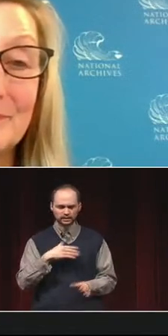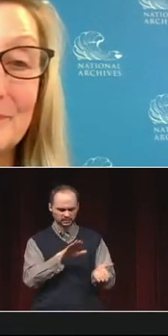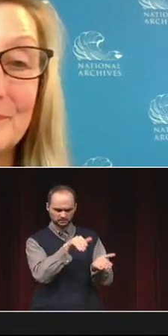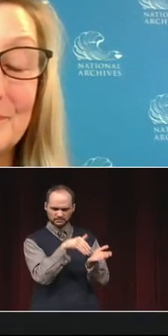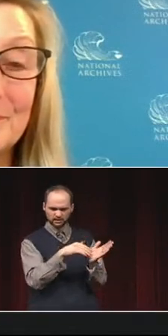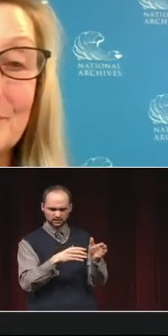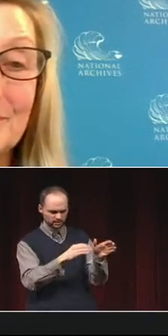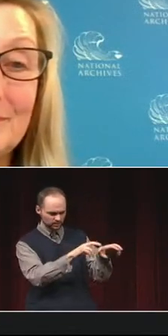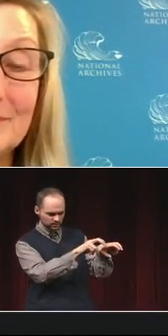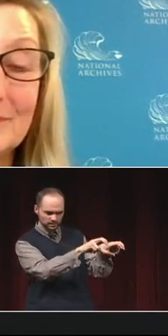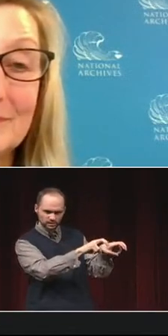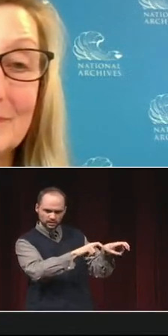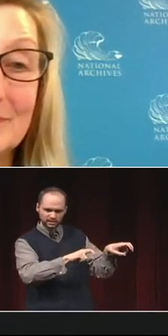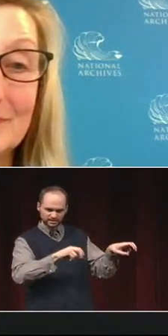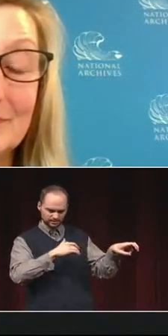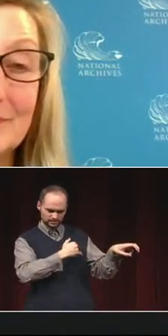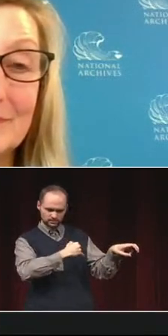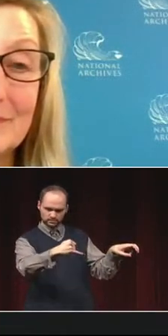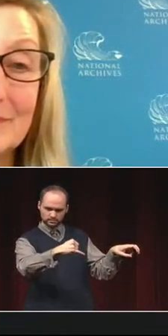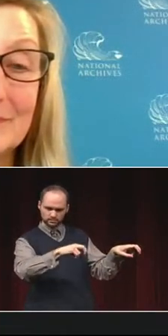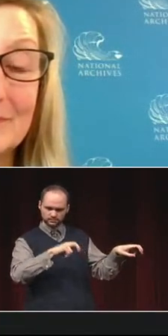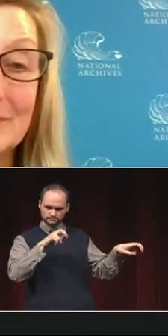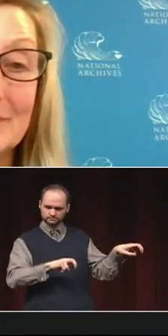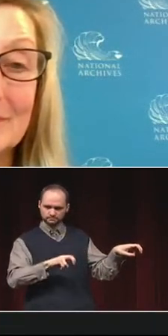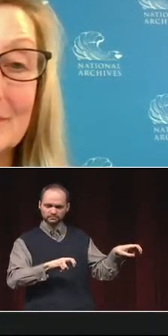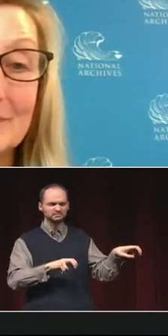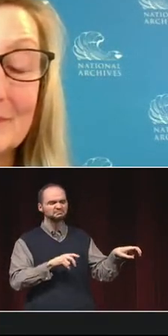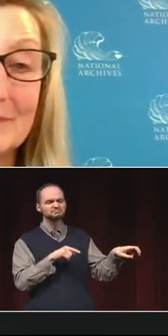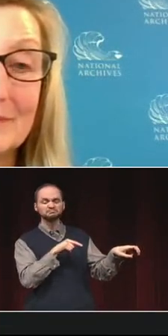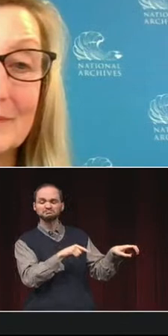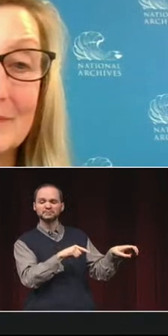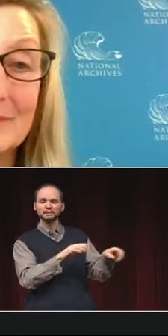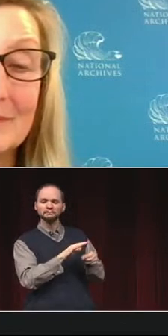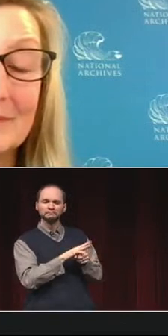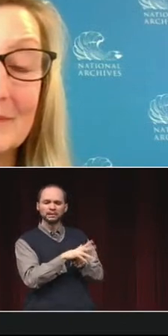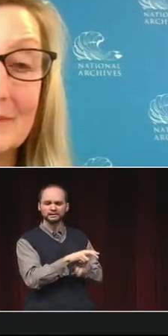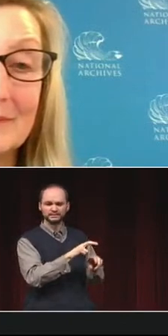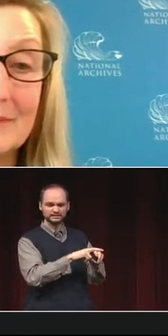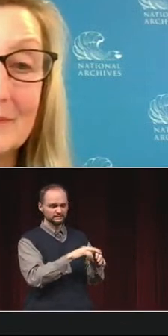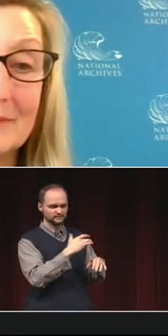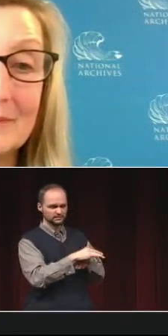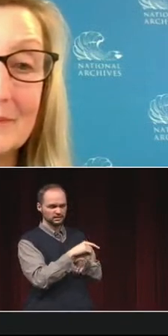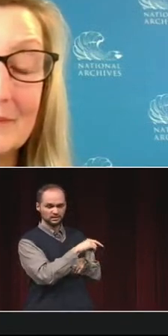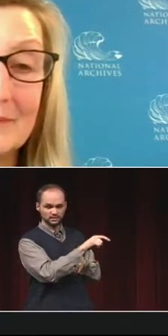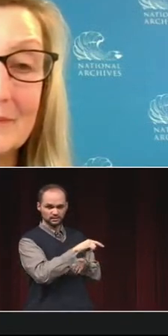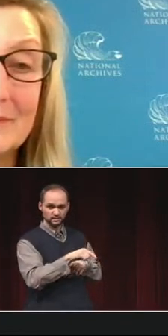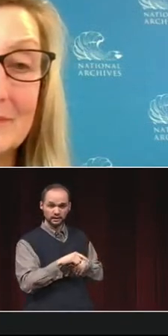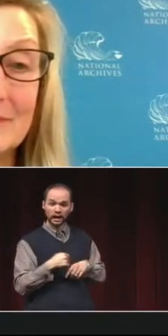were plenty of seats in the white section in front of me. And I actually did slide over to